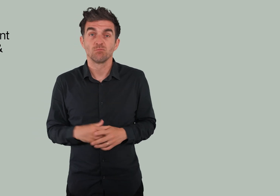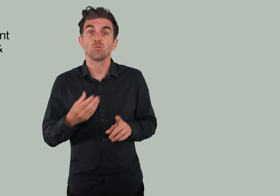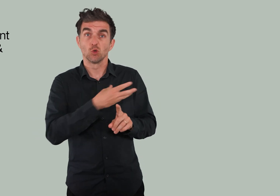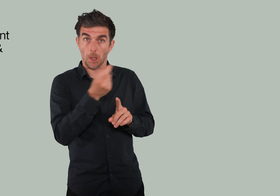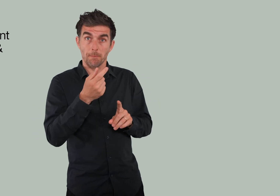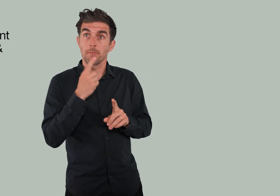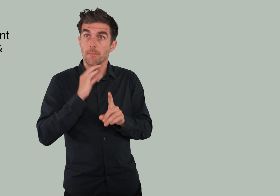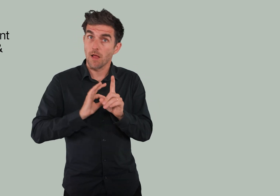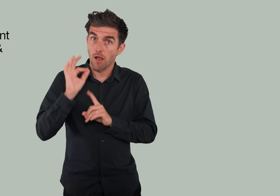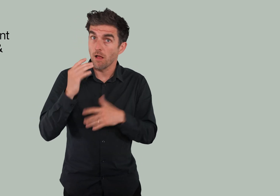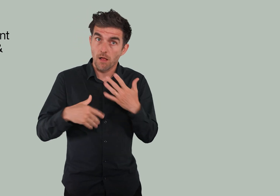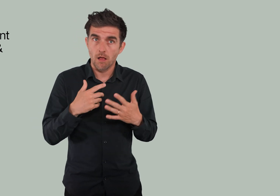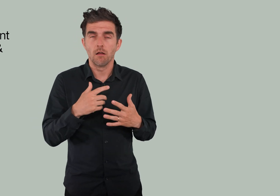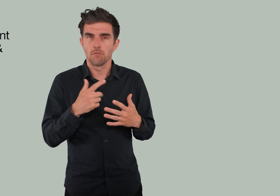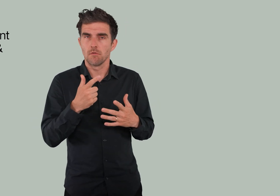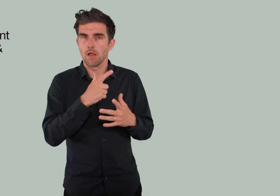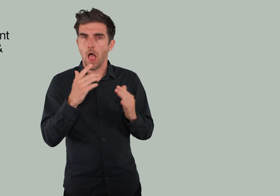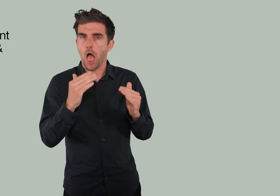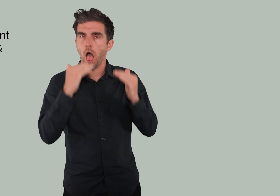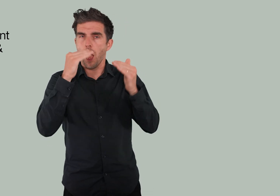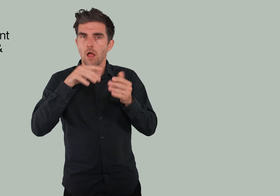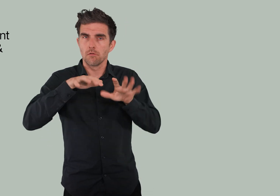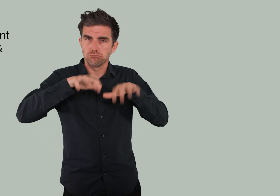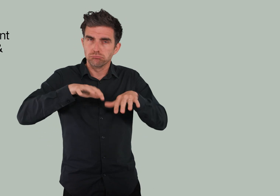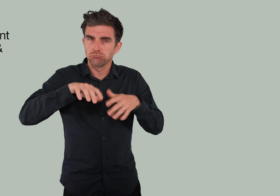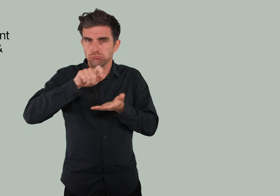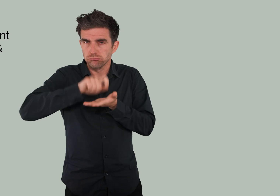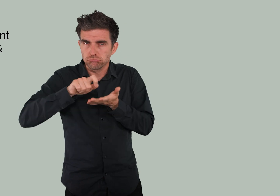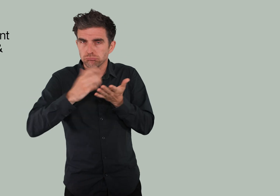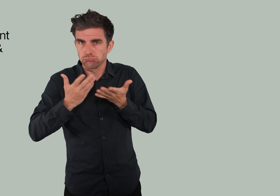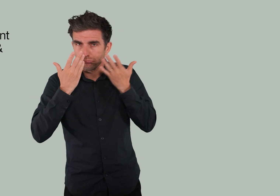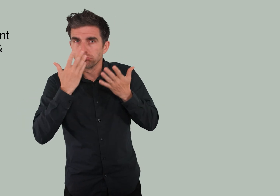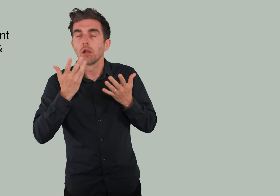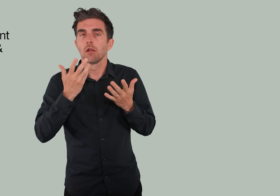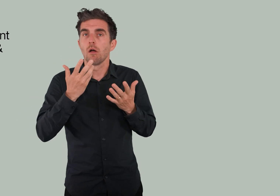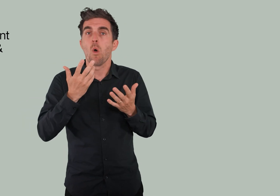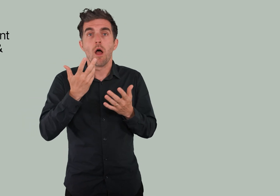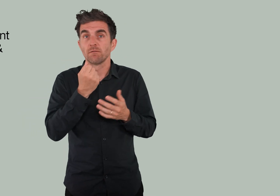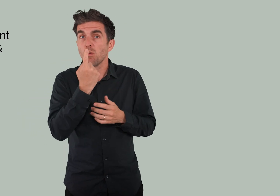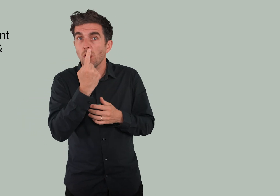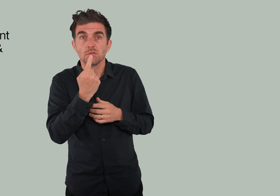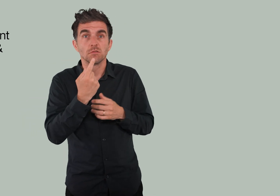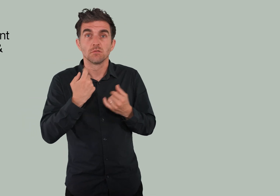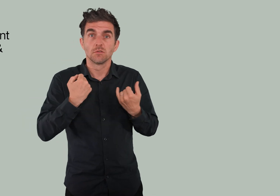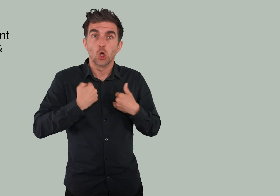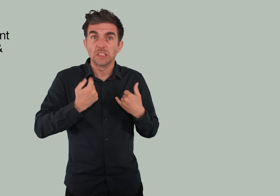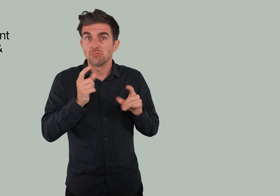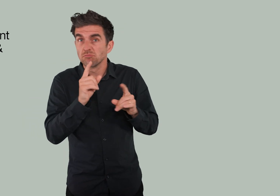Some applicants, typically with higher literacy and one primary condition,